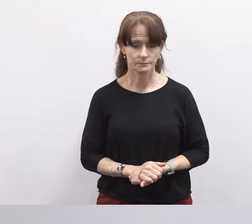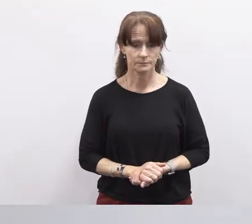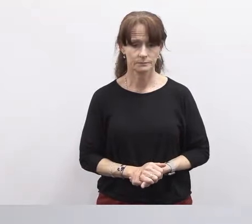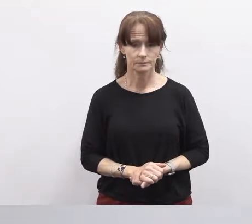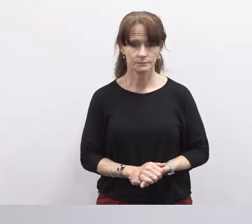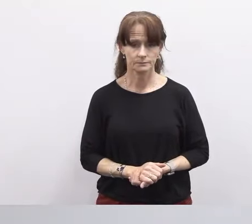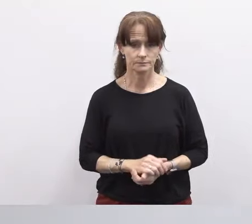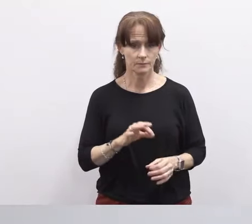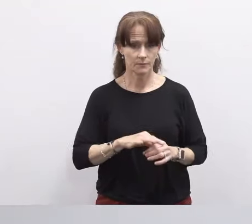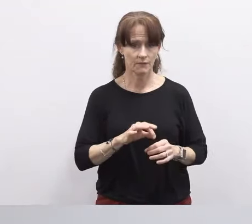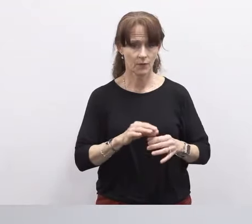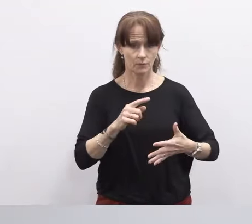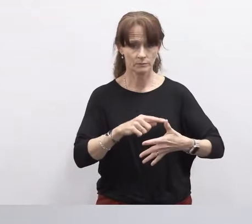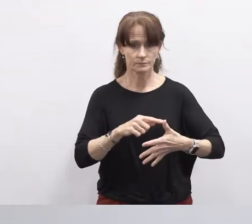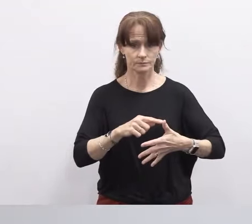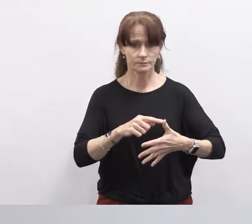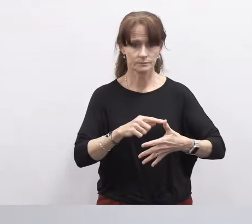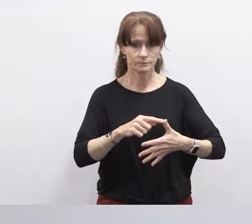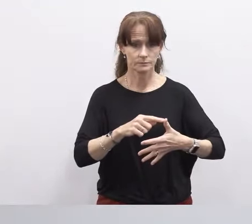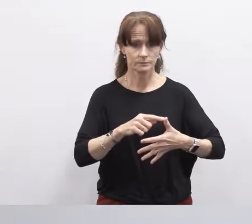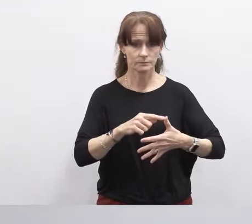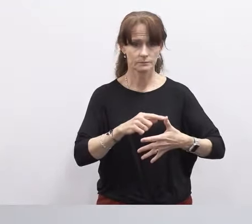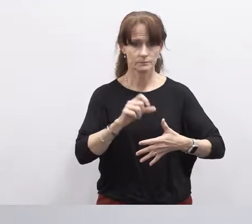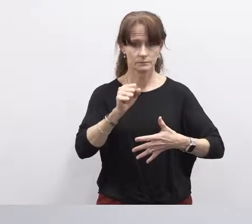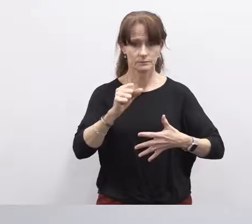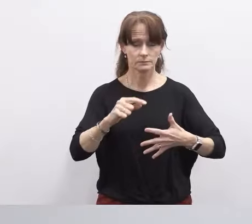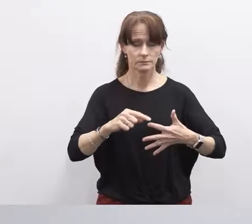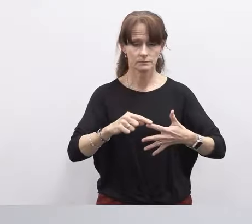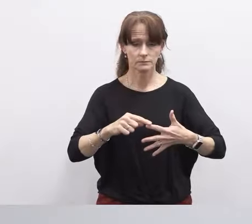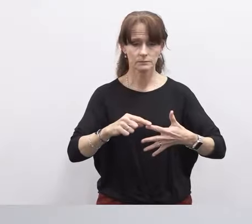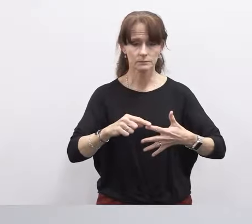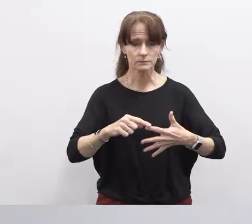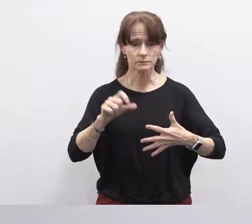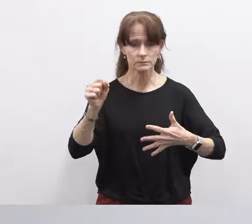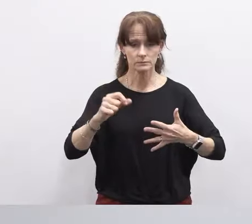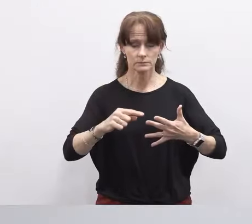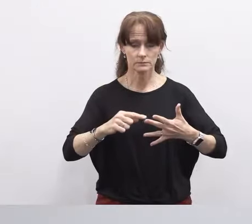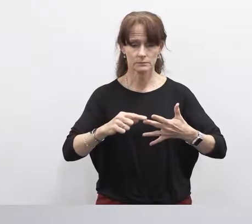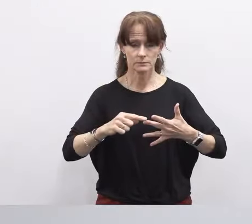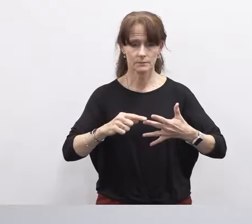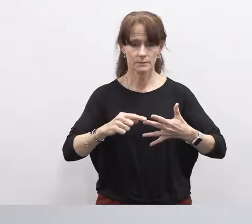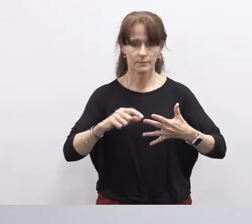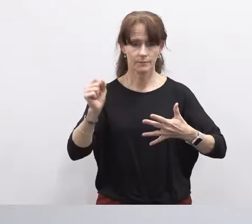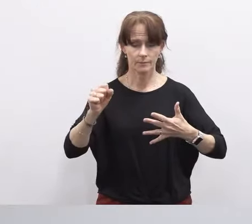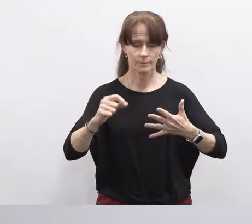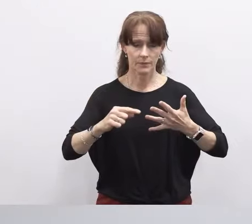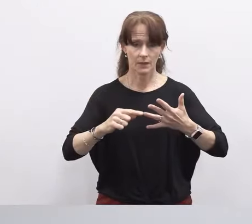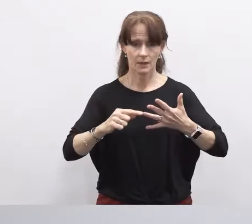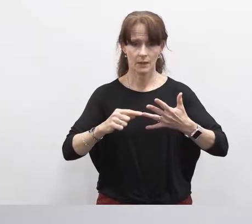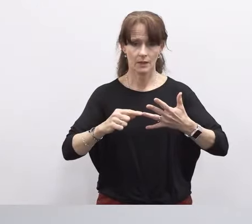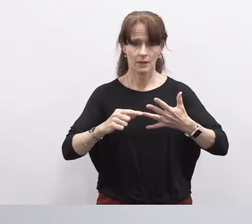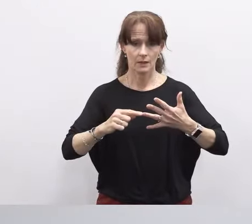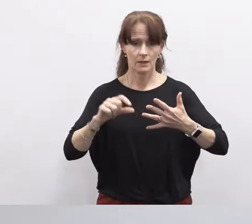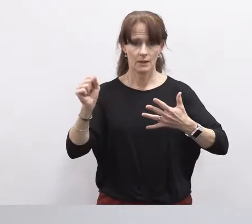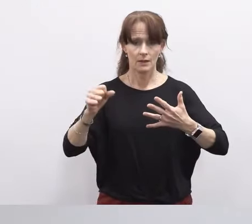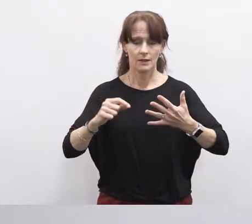Take a vote. Mr. Otto, how do you vote? Aye. Ms. Craighead. - Aye. Ms. Kerr. - Aye. Mr. Miller. - Aye.